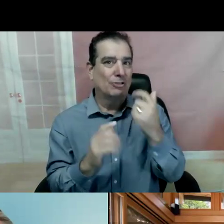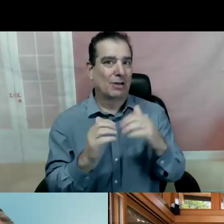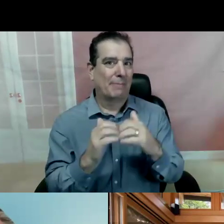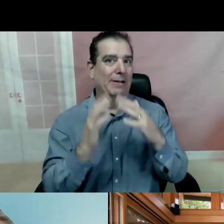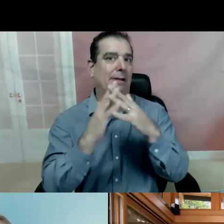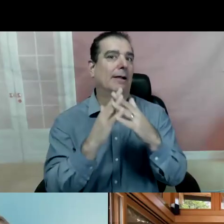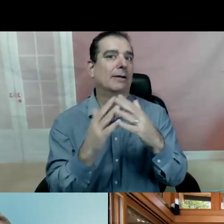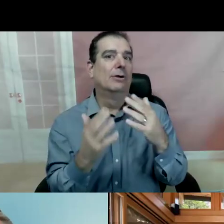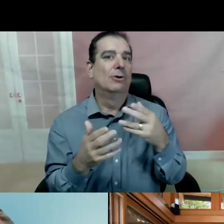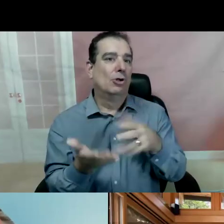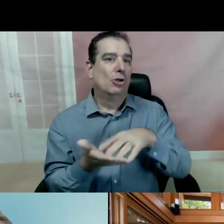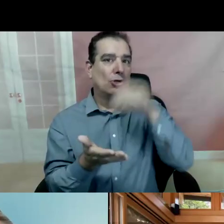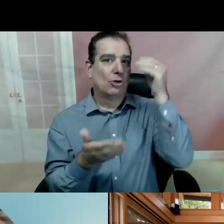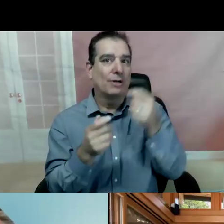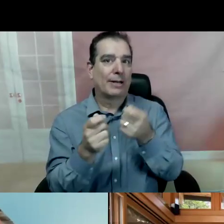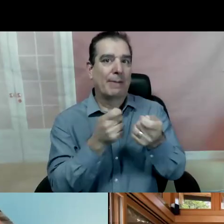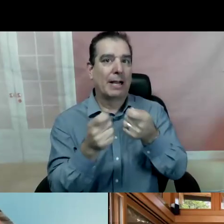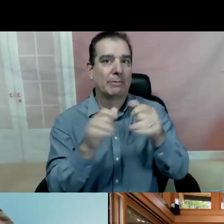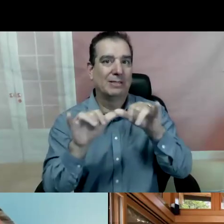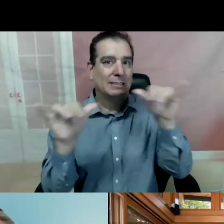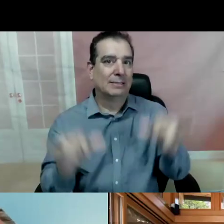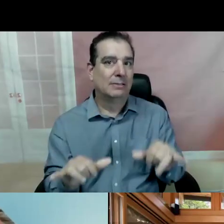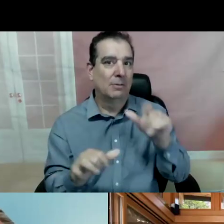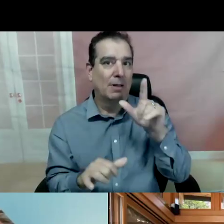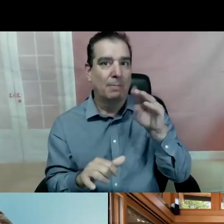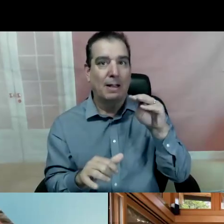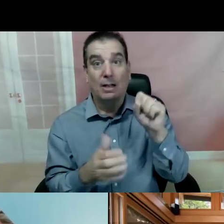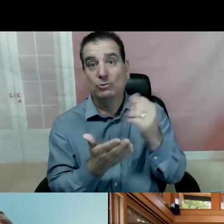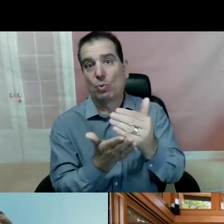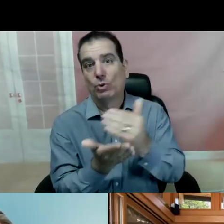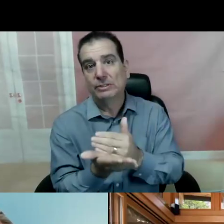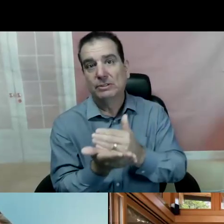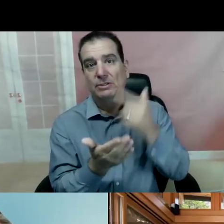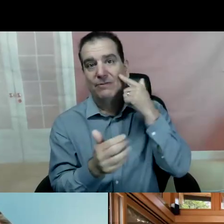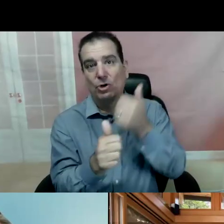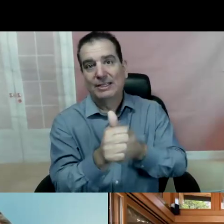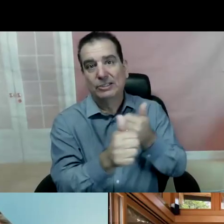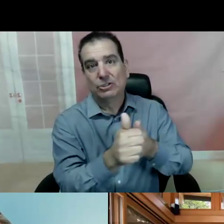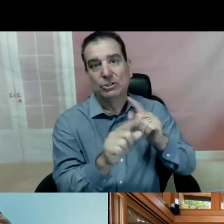come to our location. We recently just set up, like, a learning management system. And so,